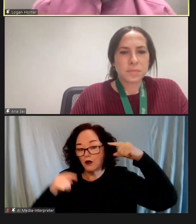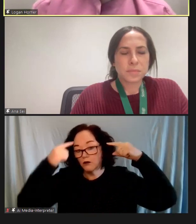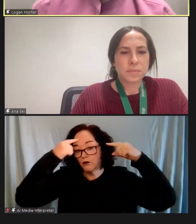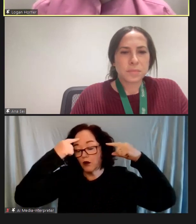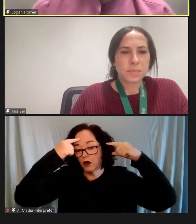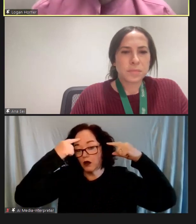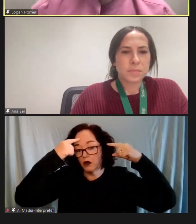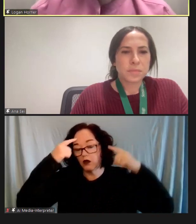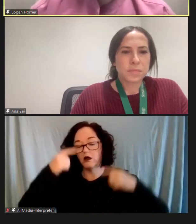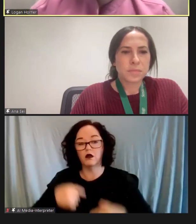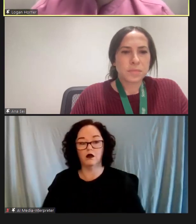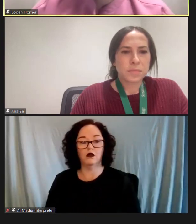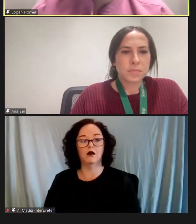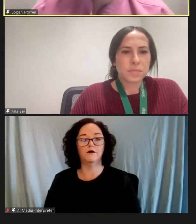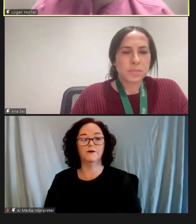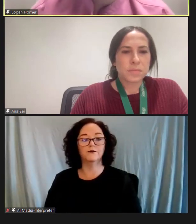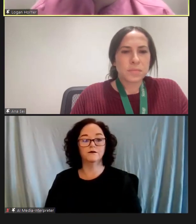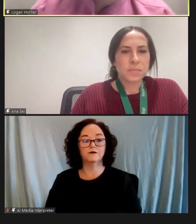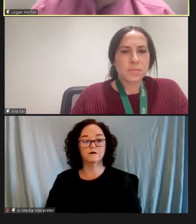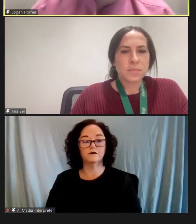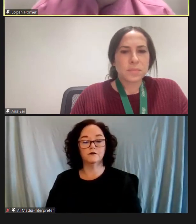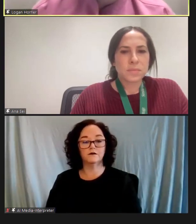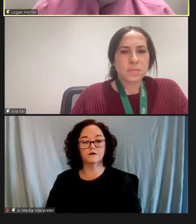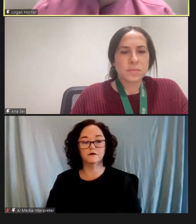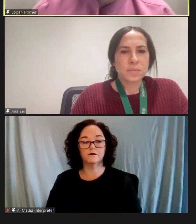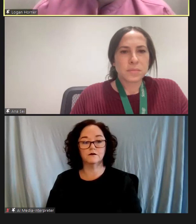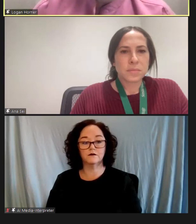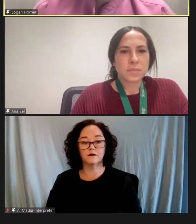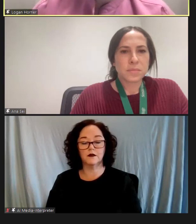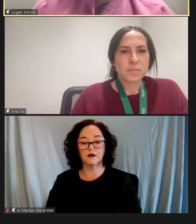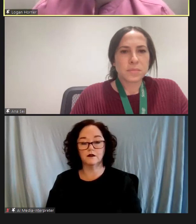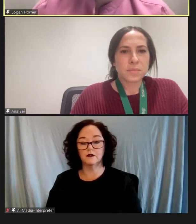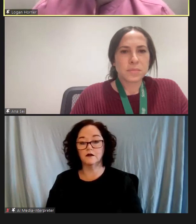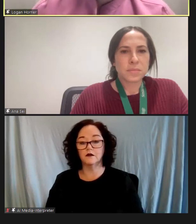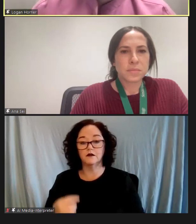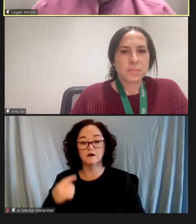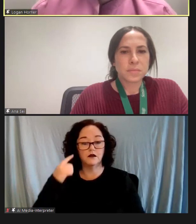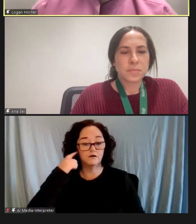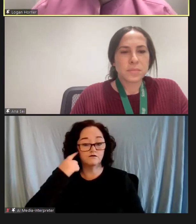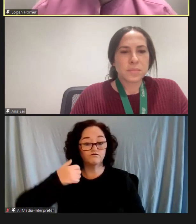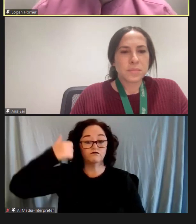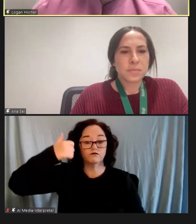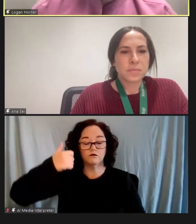brain so the amplification in this case